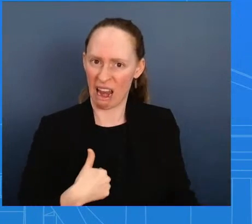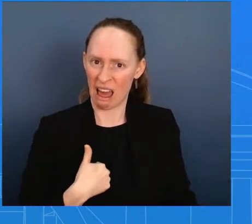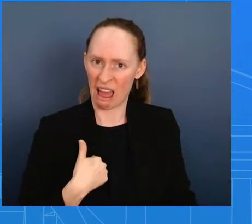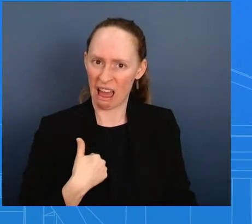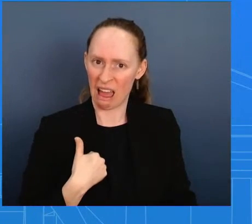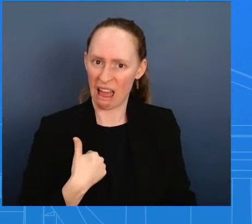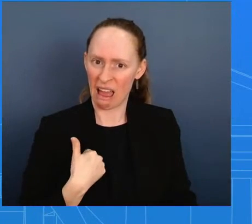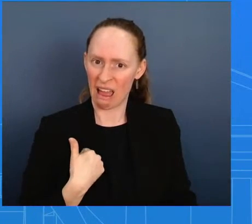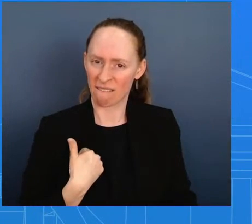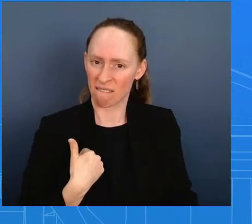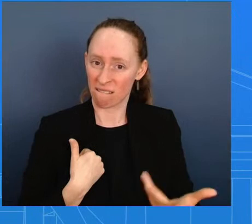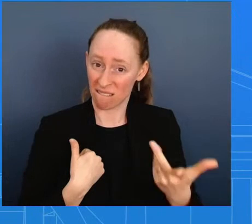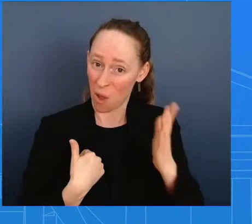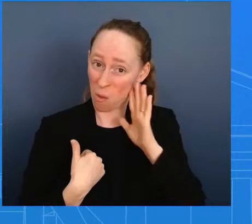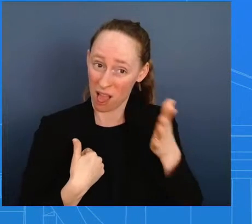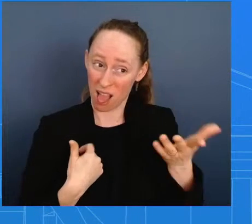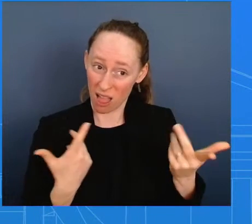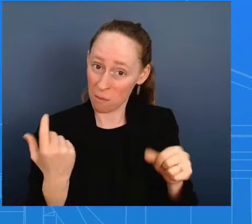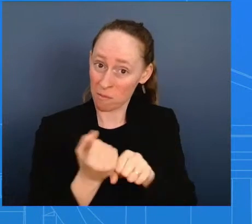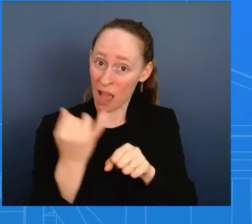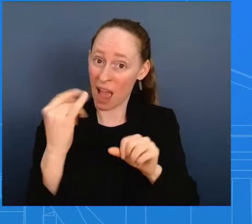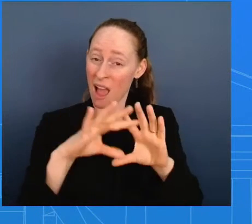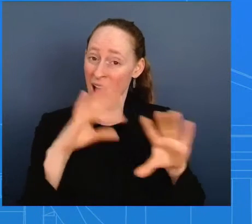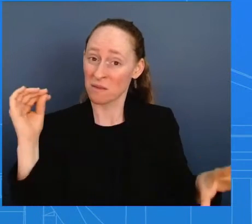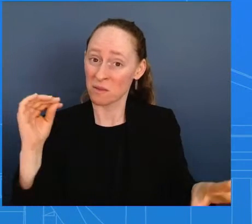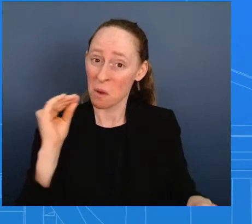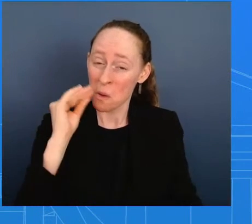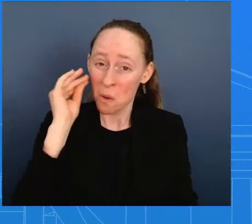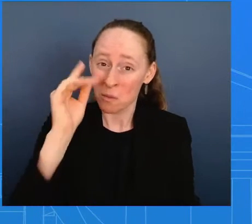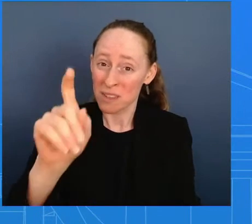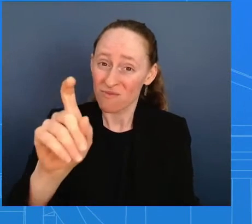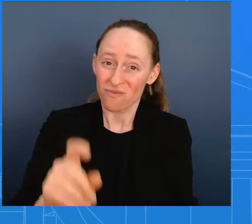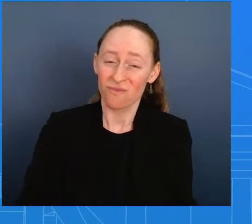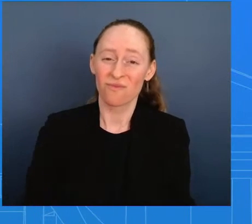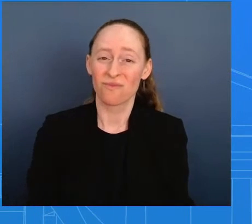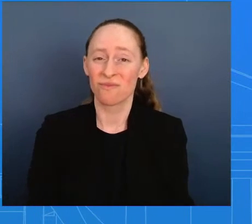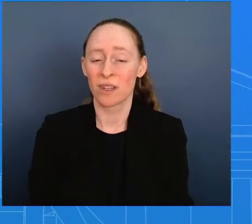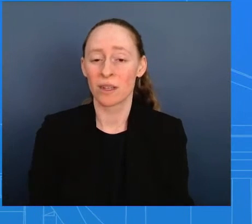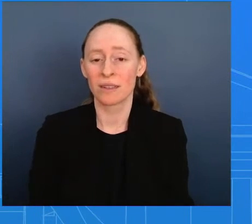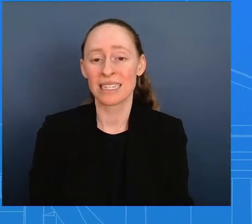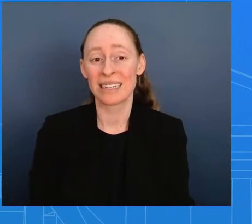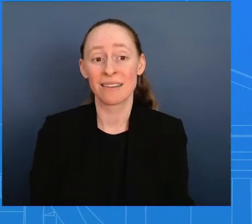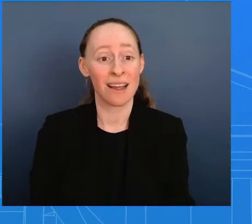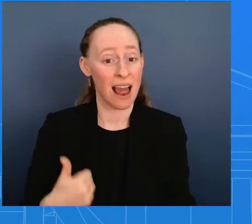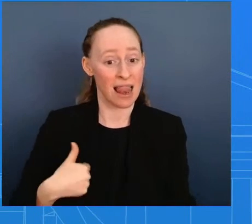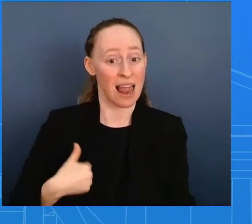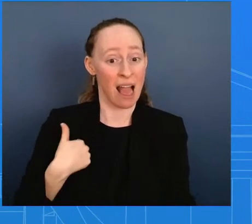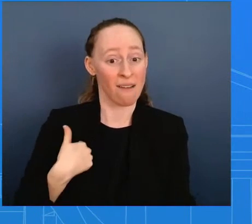Mr. Sullivan: I cannot give you a clear number of how many are still alive because we do not have total fidelity on that, unfortunately.